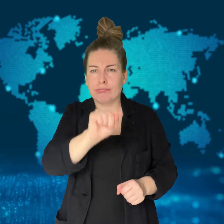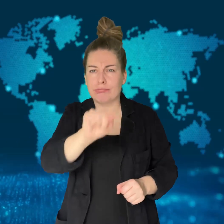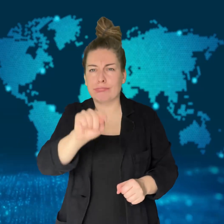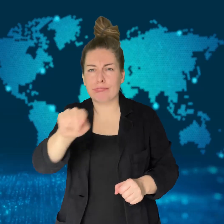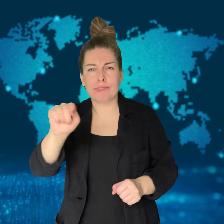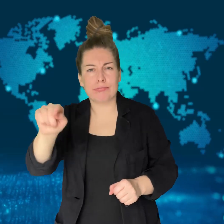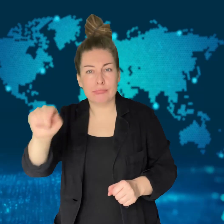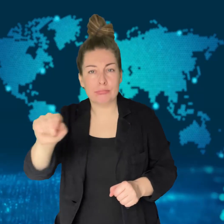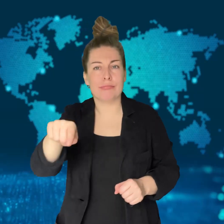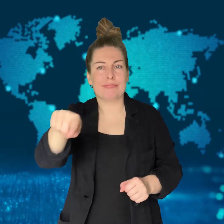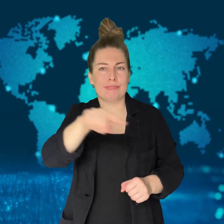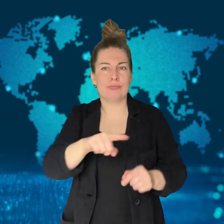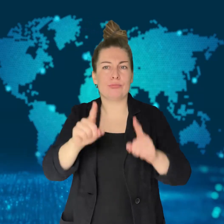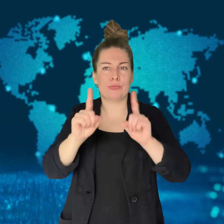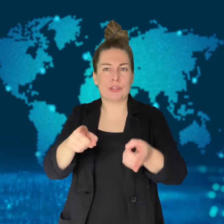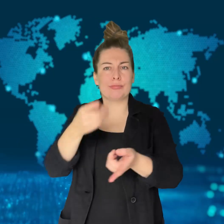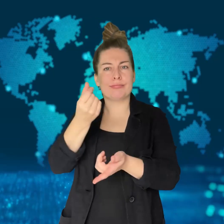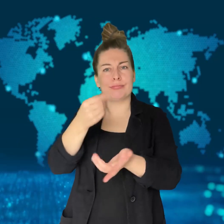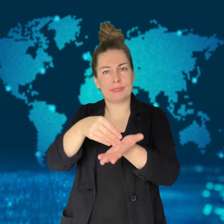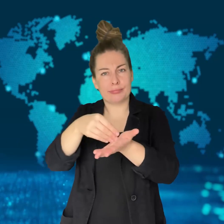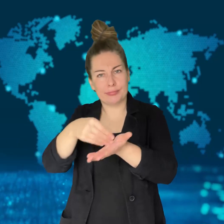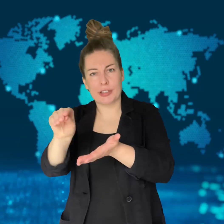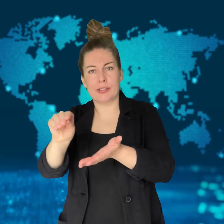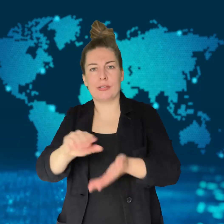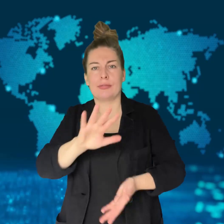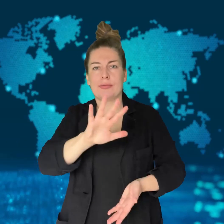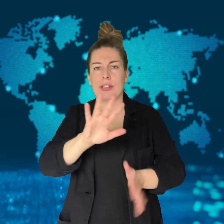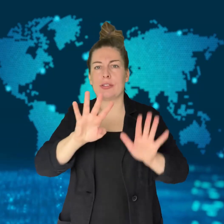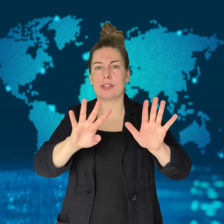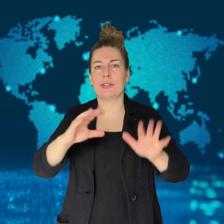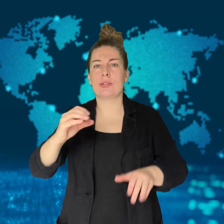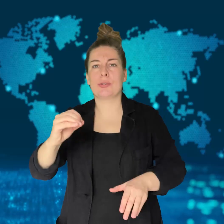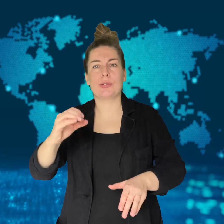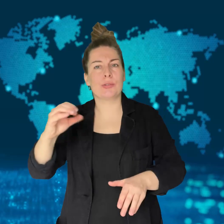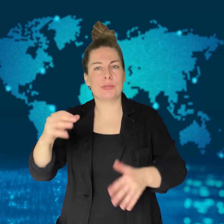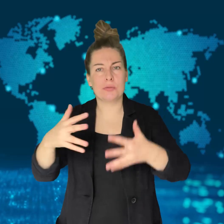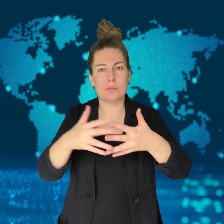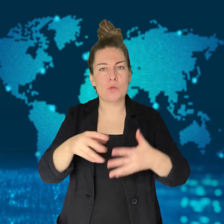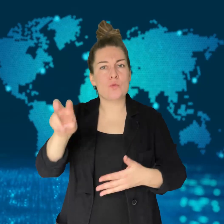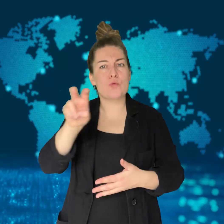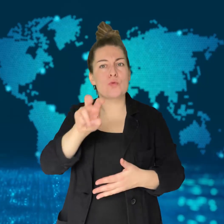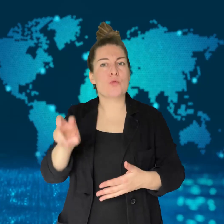ages ranging from 14 to 17 years old.